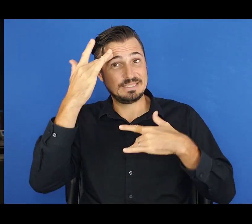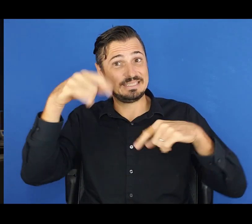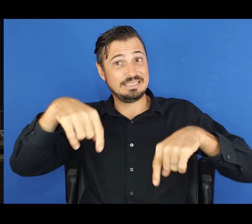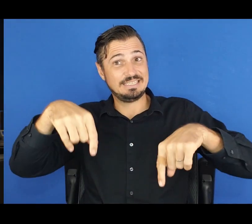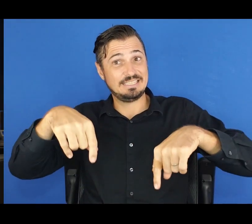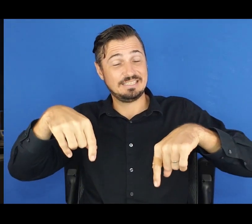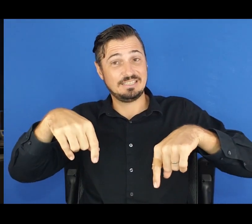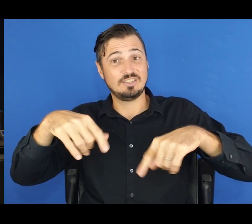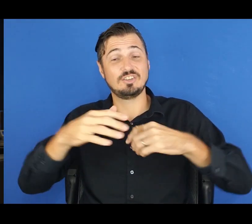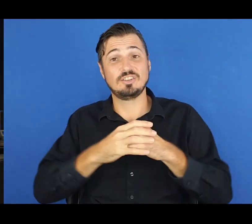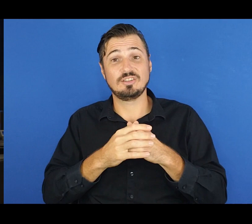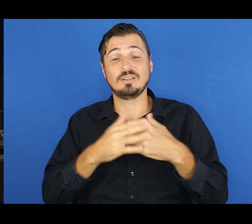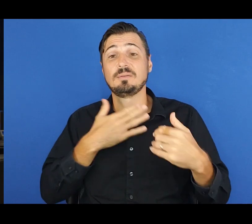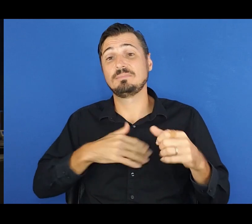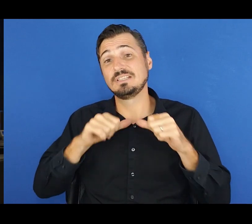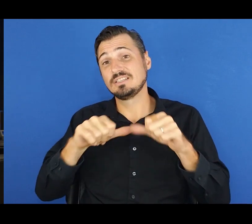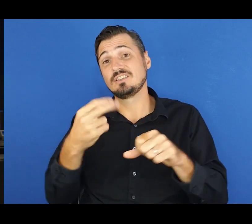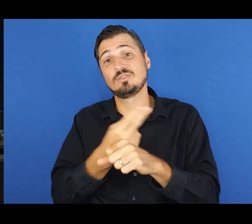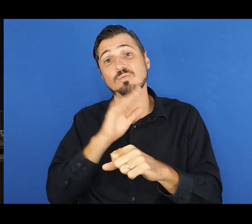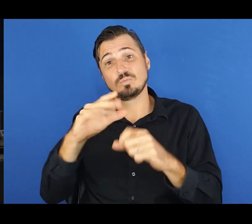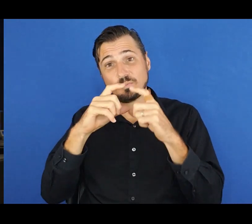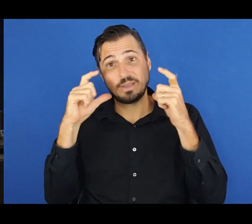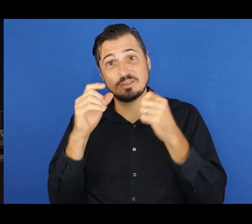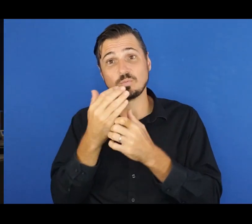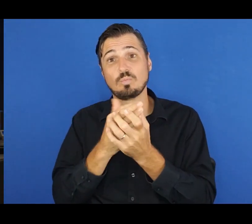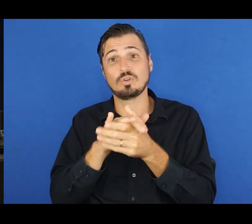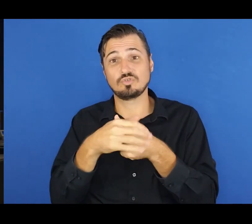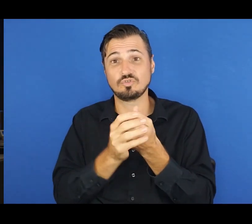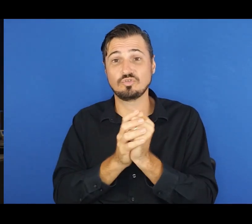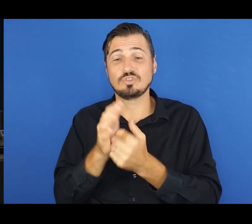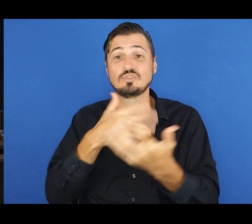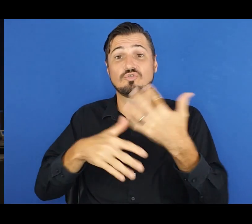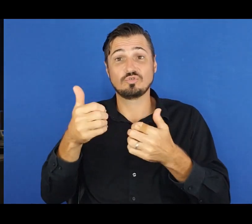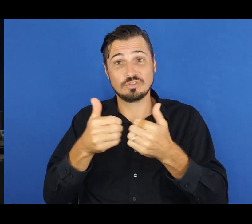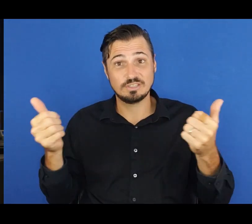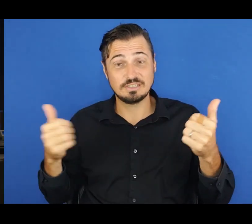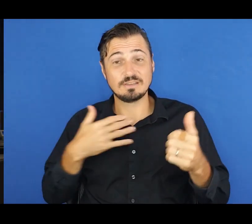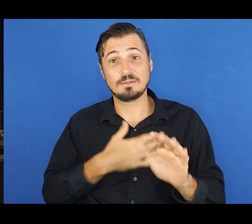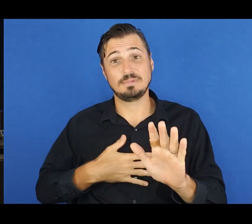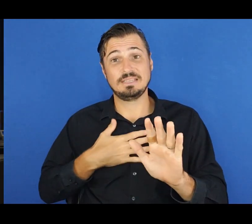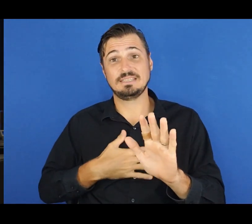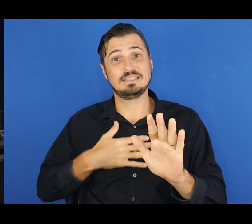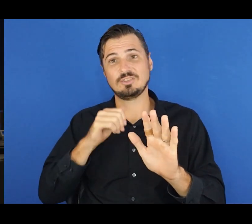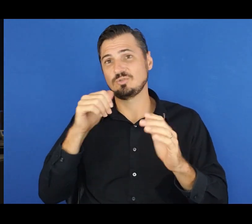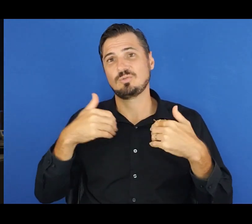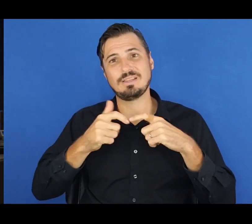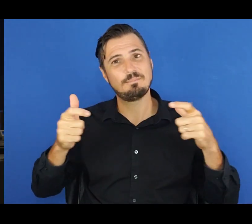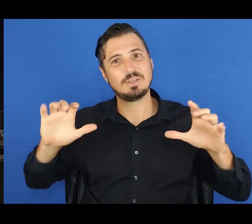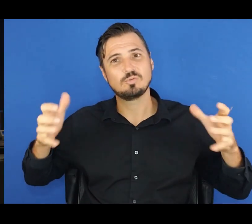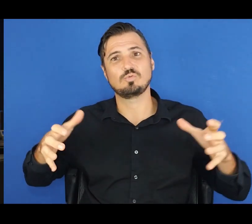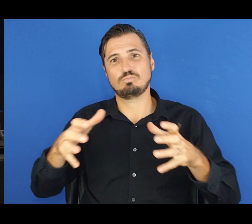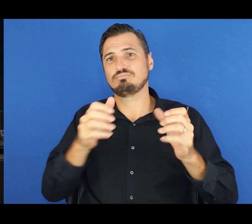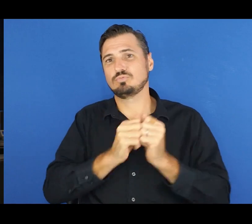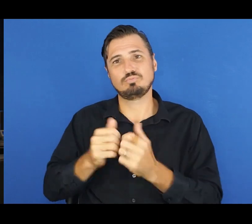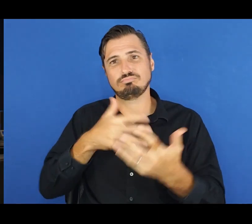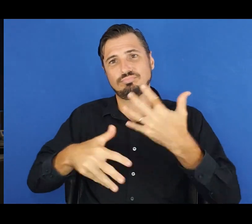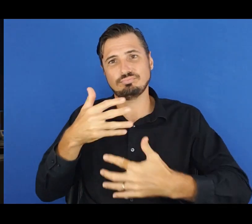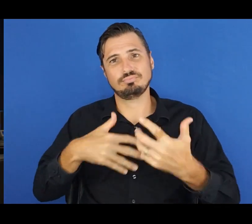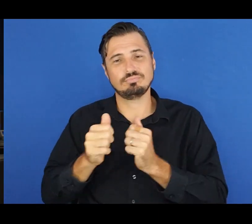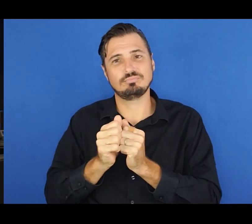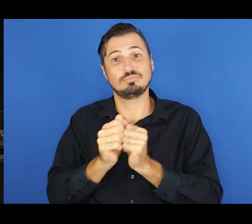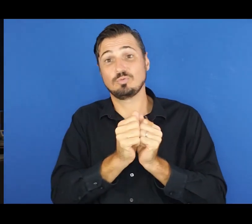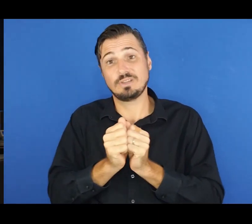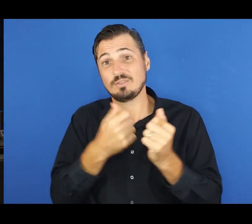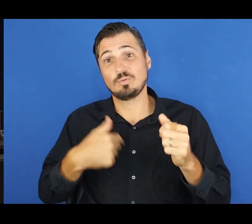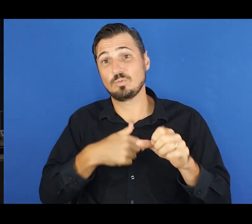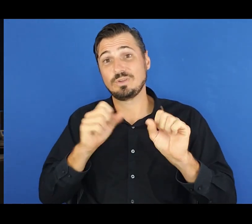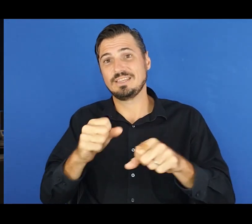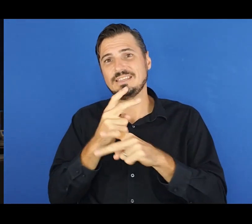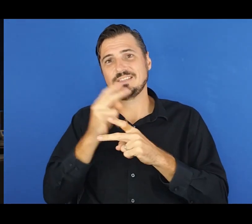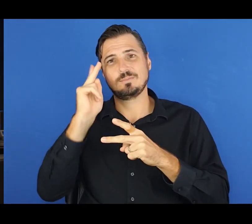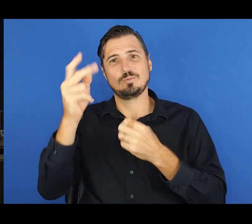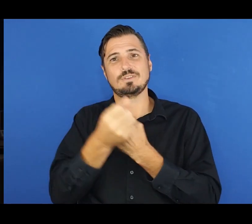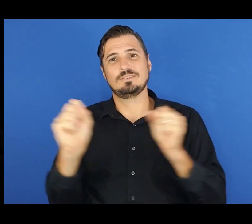….please continue to wear your masks, wash your hands, keep your distance and, please, avoid large gatherings. Together, we can help to keep Kaua‘i safe!